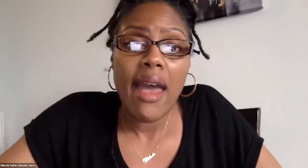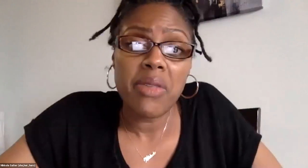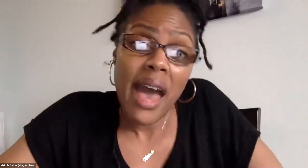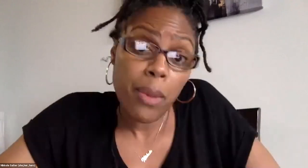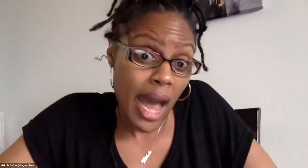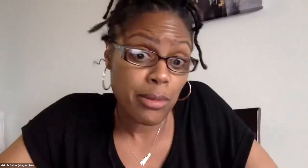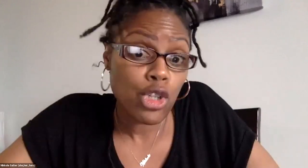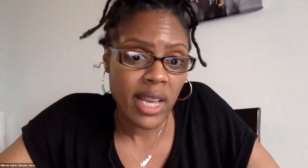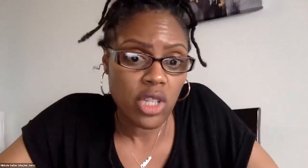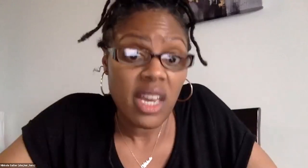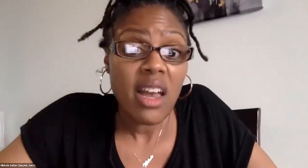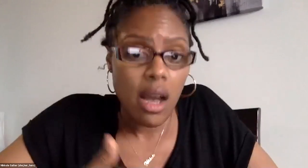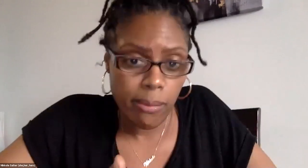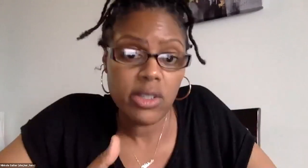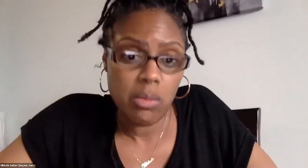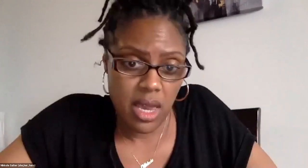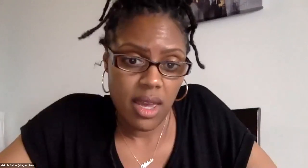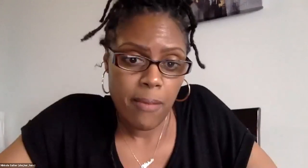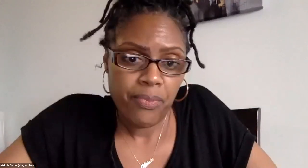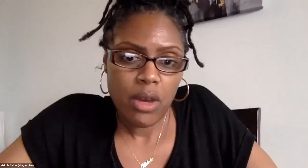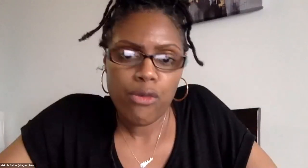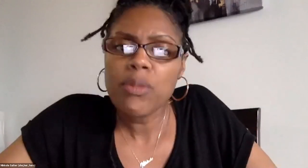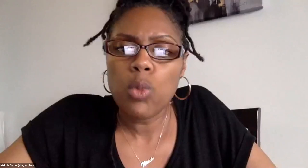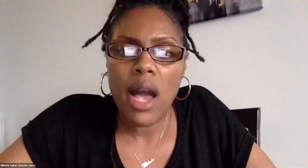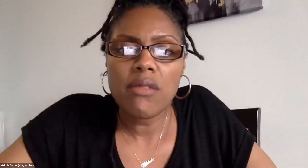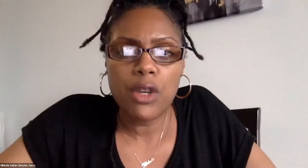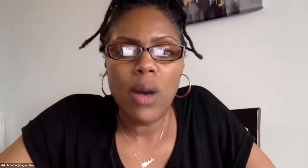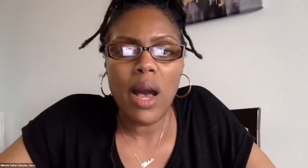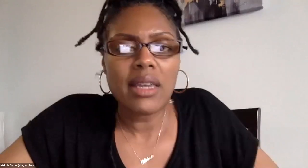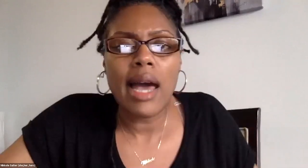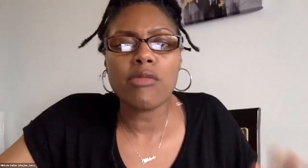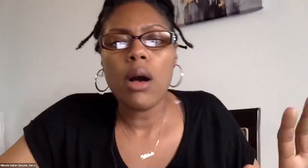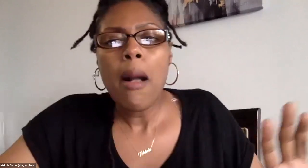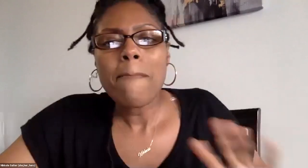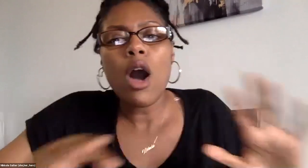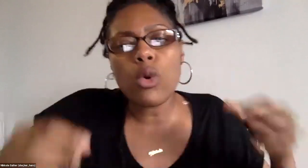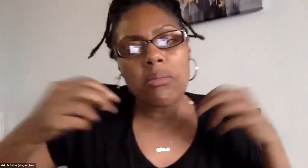and that perhaps strangely comforts me. From this wide view, I can get out of my own